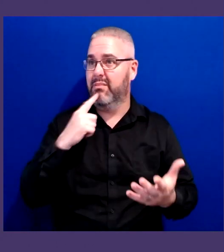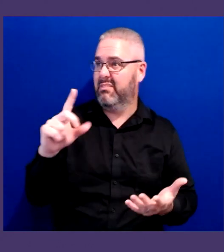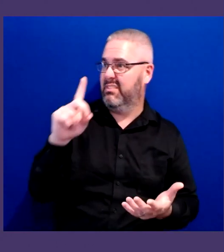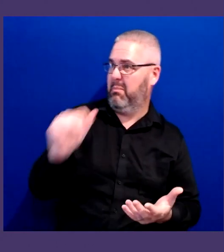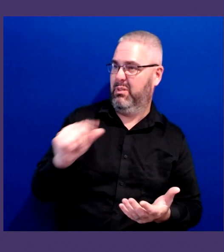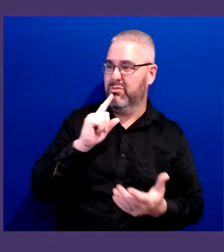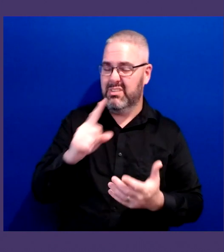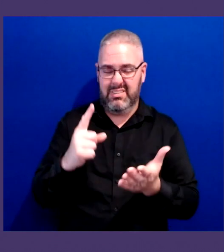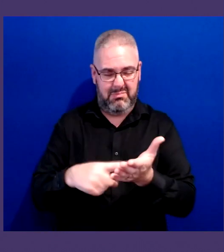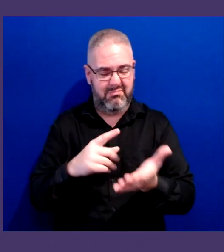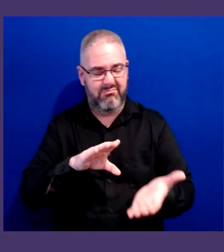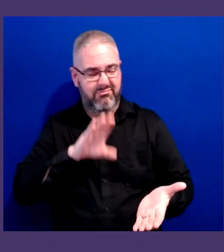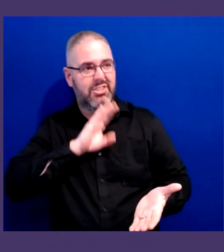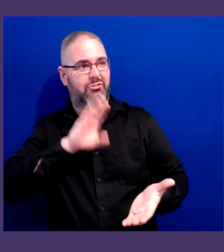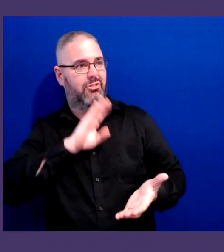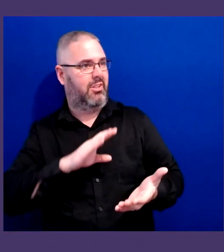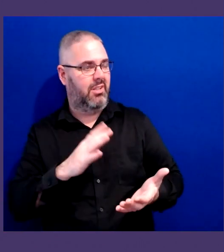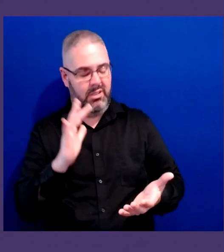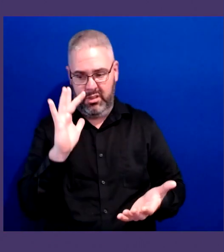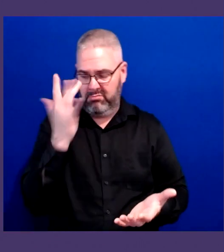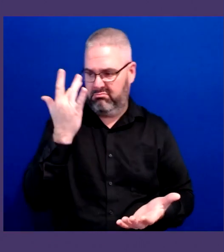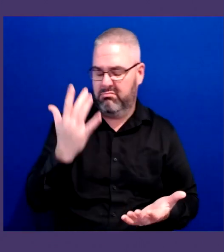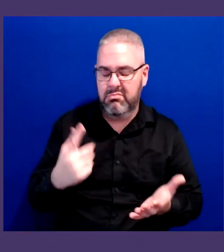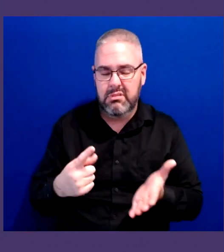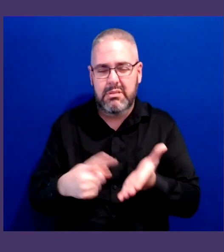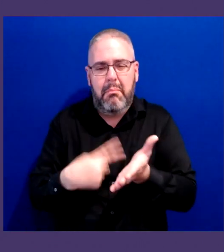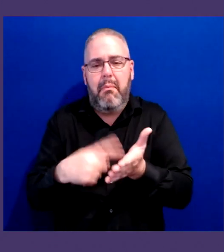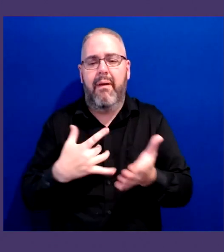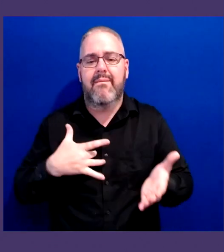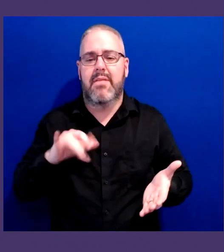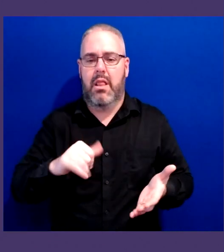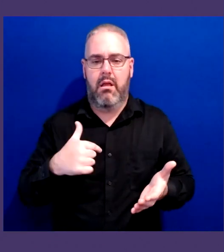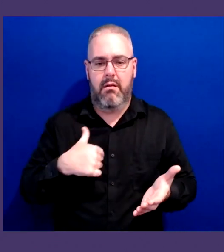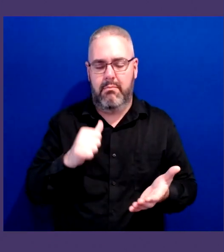annoying and I wish I wasn't disabled."